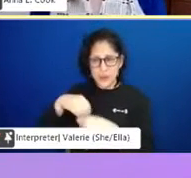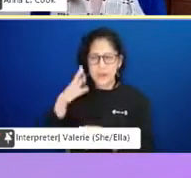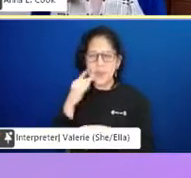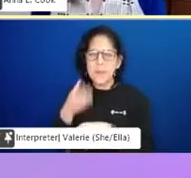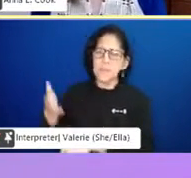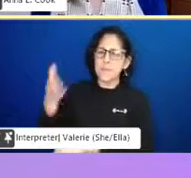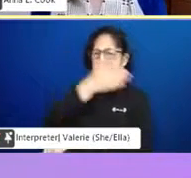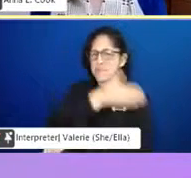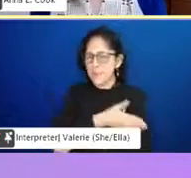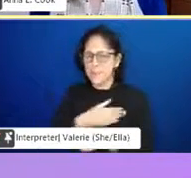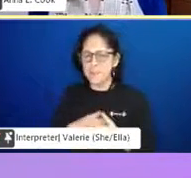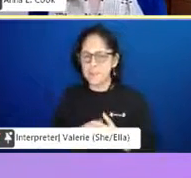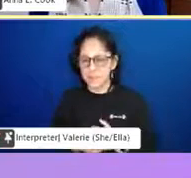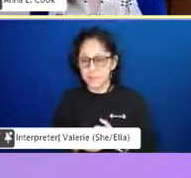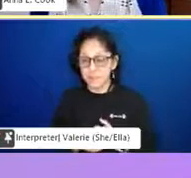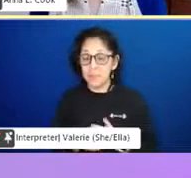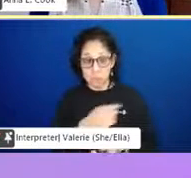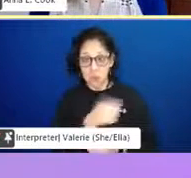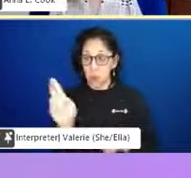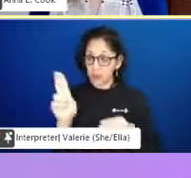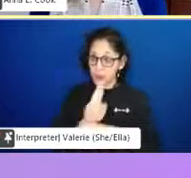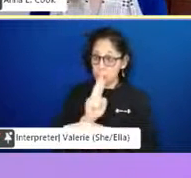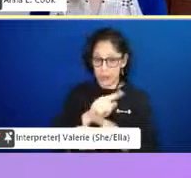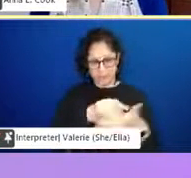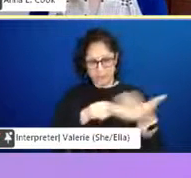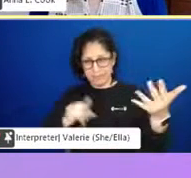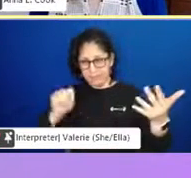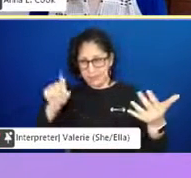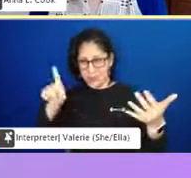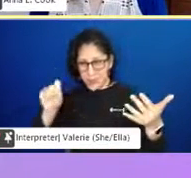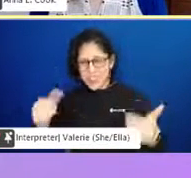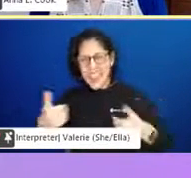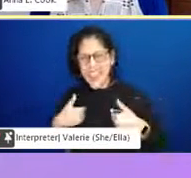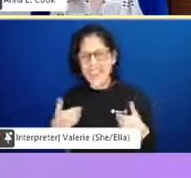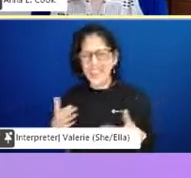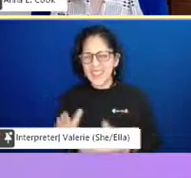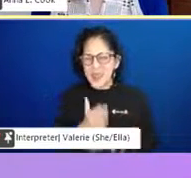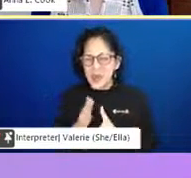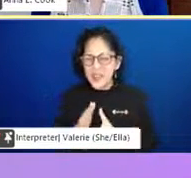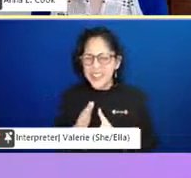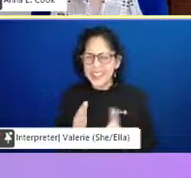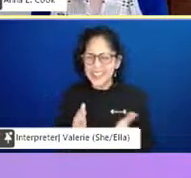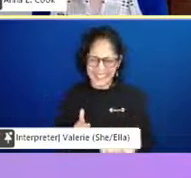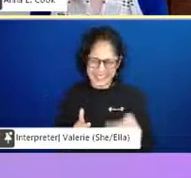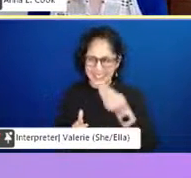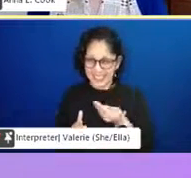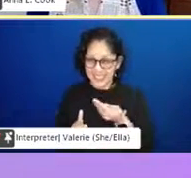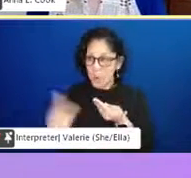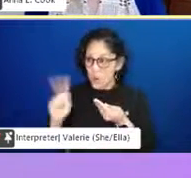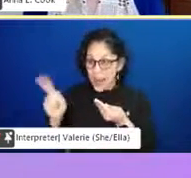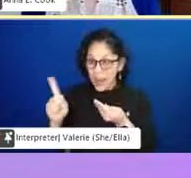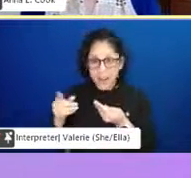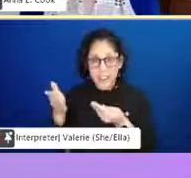so if you use them and you have stories to share share them with inclusive design at microsoft.com